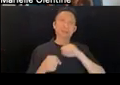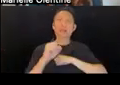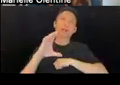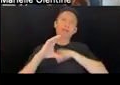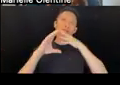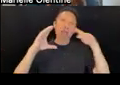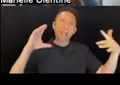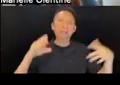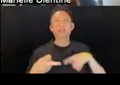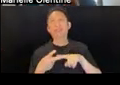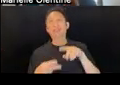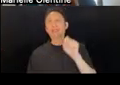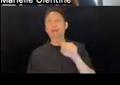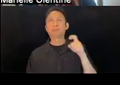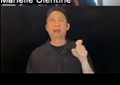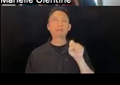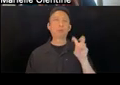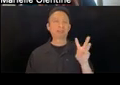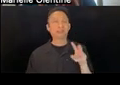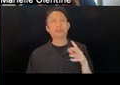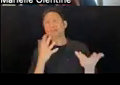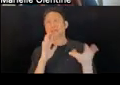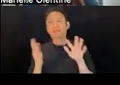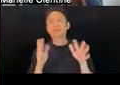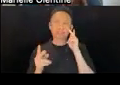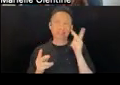next two slides and then we'll do a break after that.